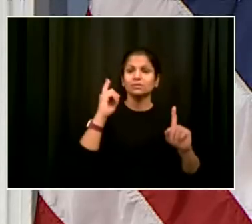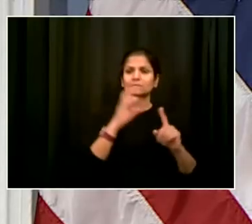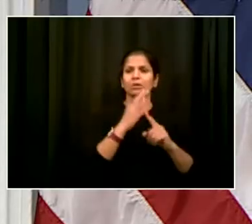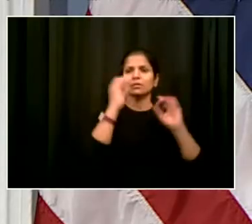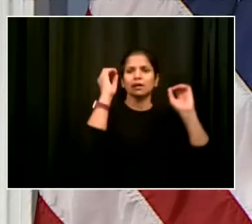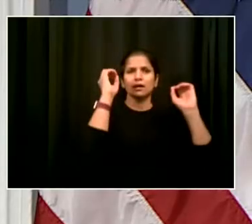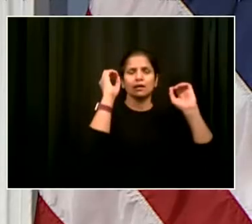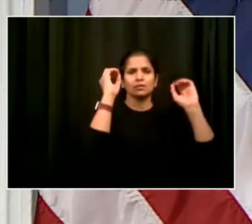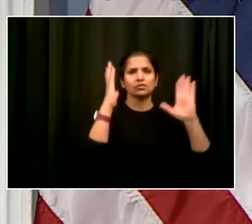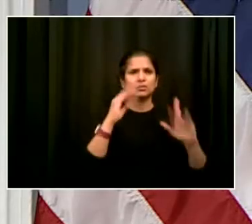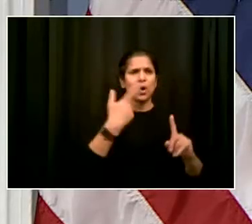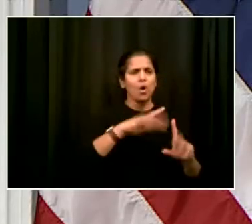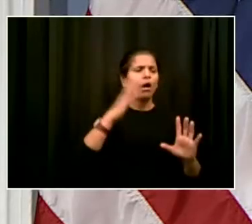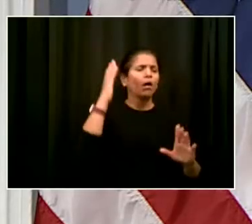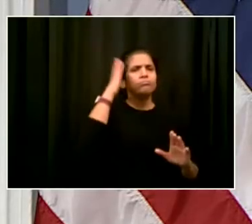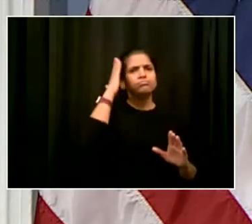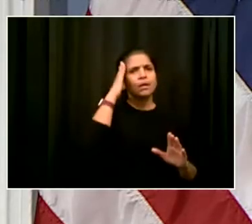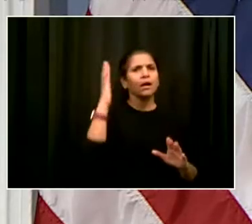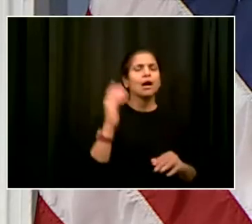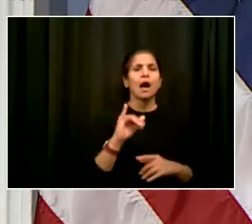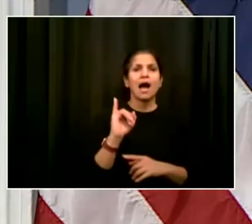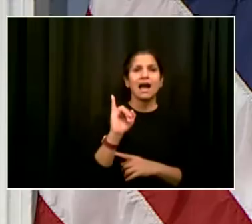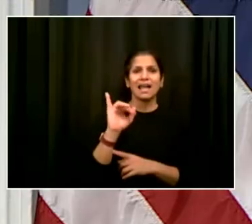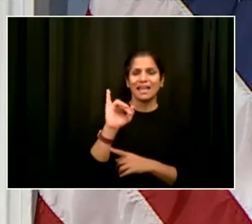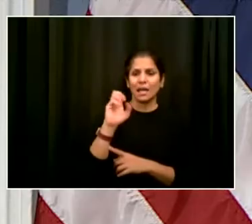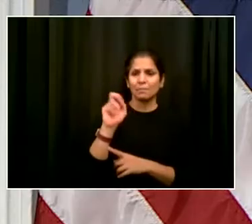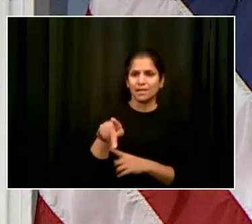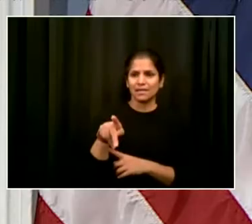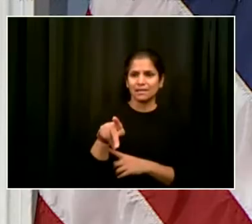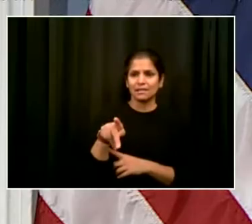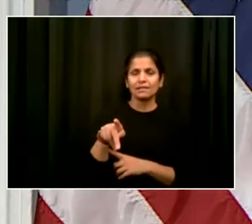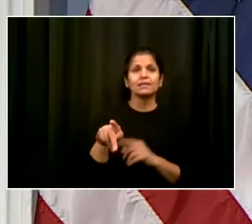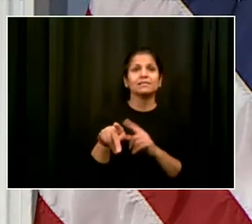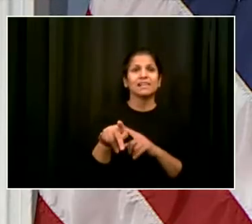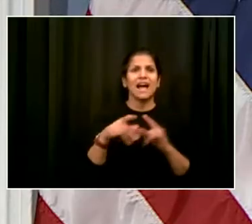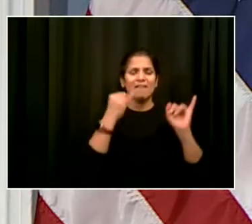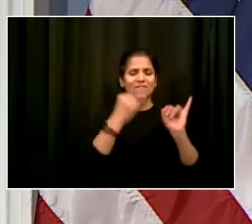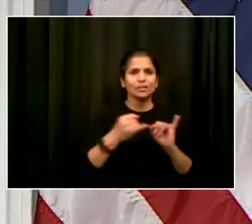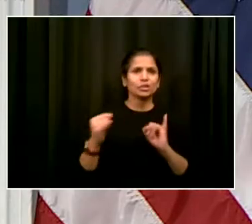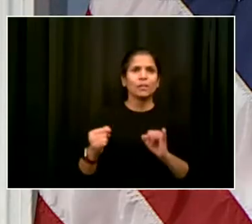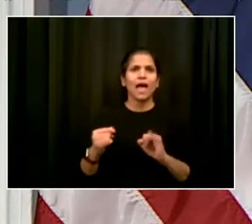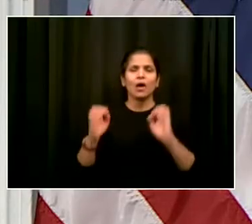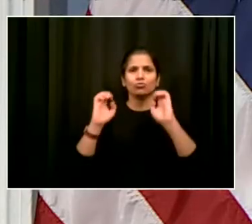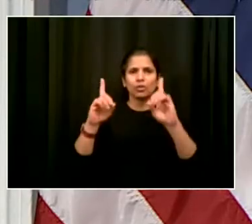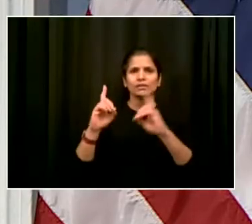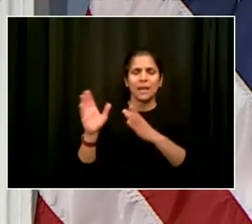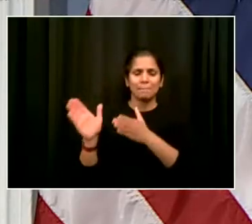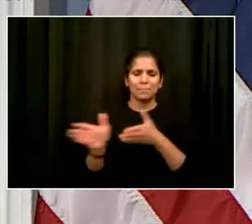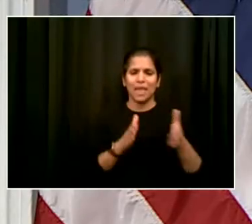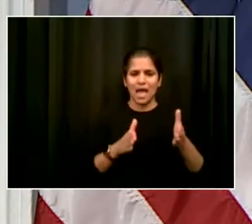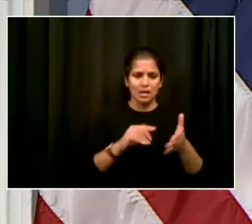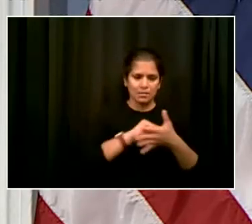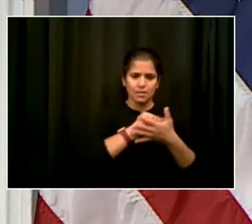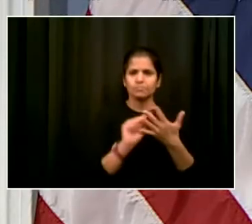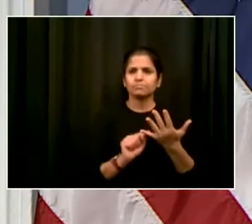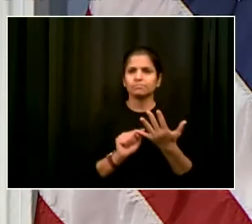EDUCATION TEACHERS THIS IS BREAD-AND-BUTTER WHAT THEY DO IN TERMS OF IMPLEMENTING INDIVIDUAL EDUCATION PLAN RFO SA TUTUEDNT. SO THEY Y RAE